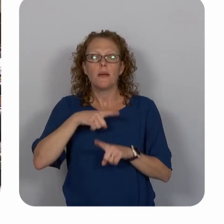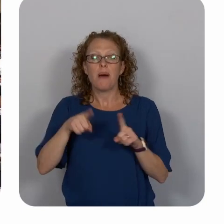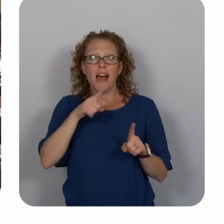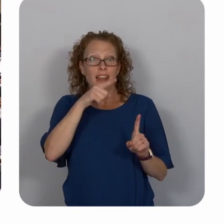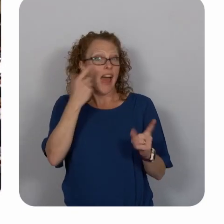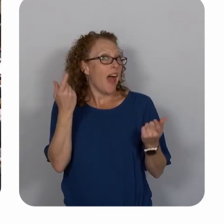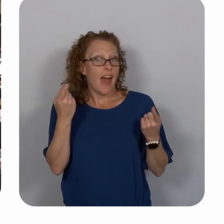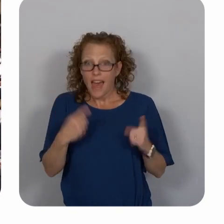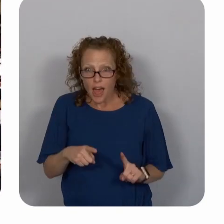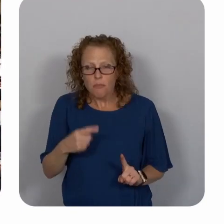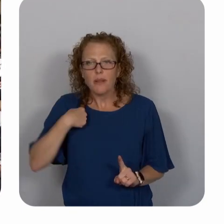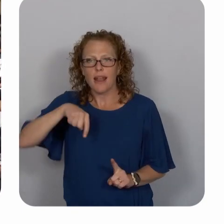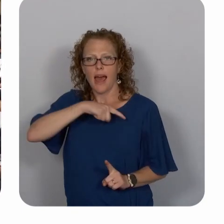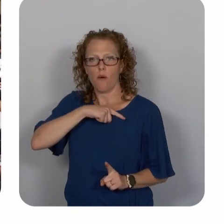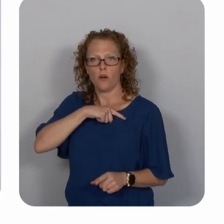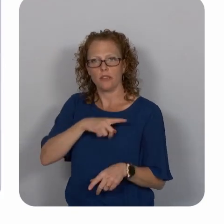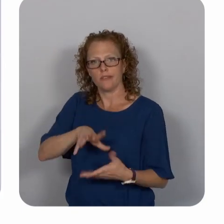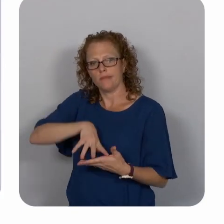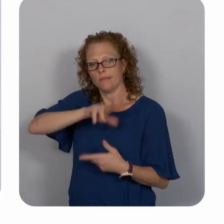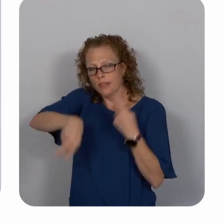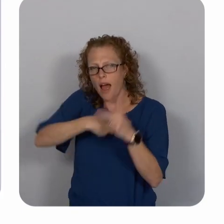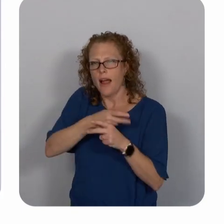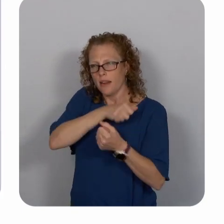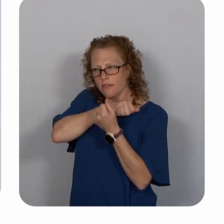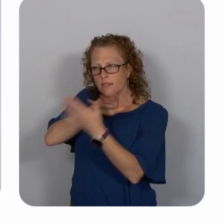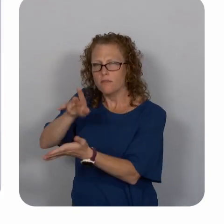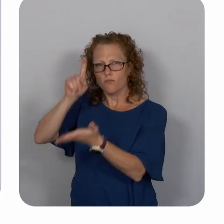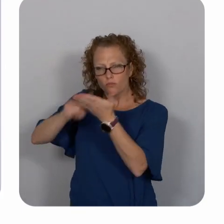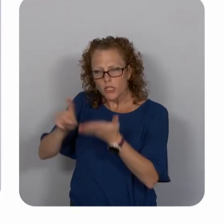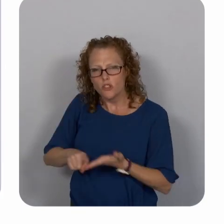The model behind Meta AI has a much larger context window,